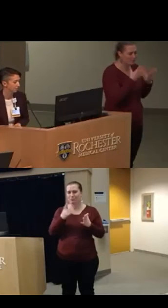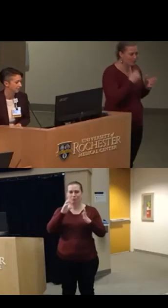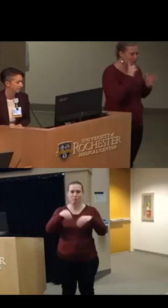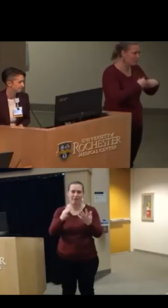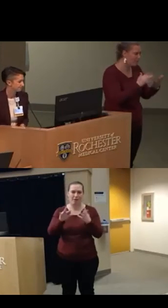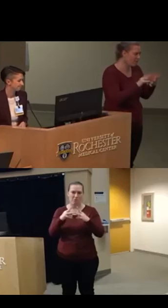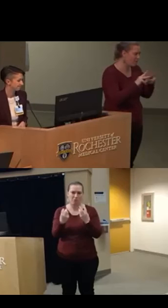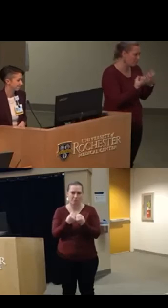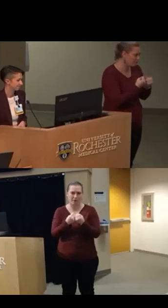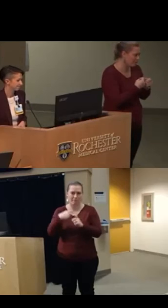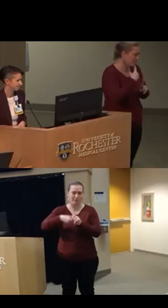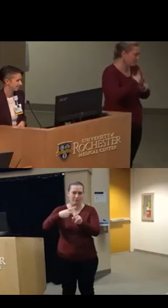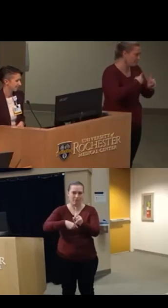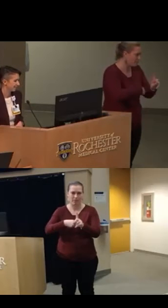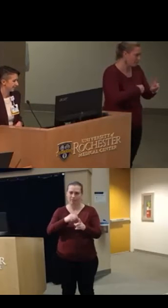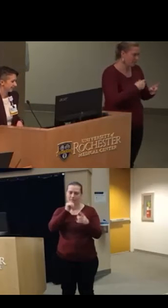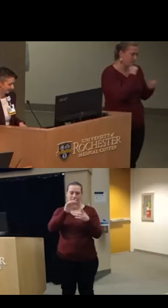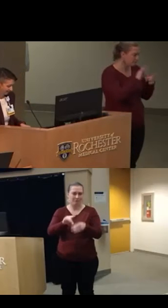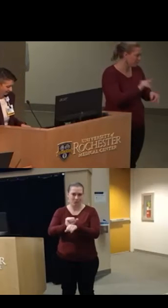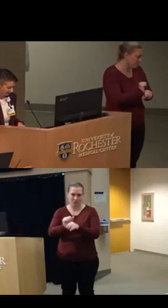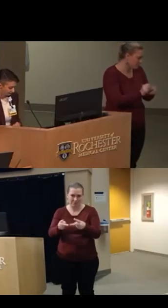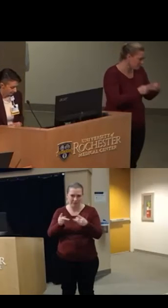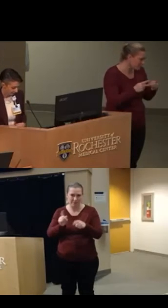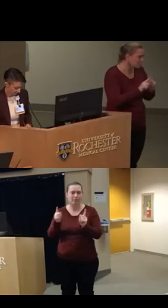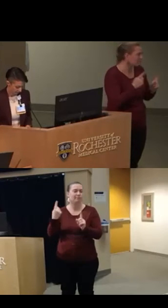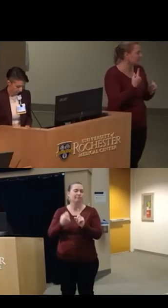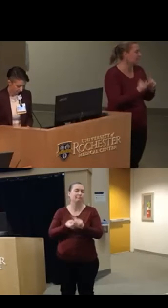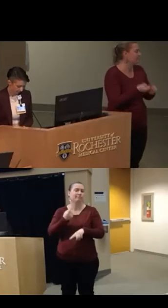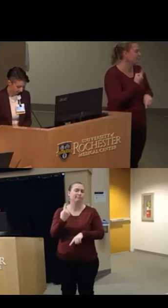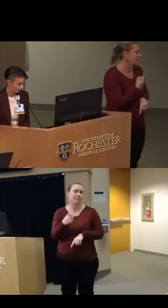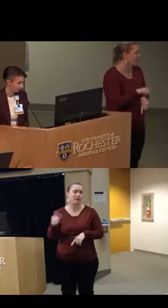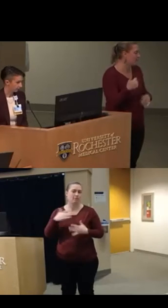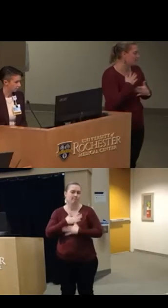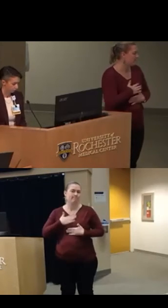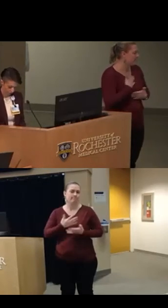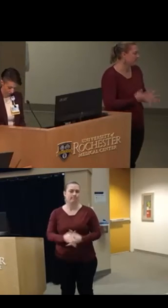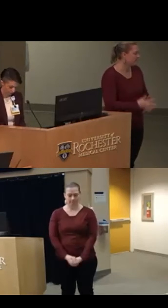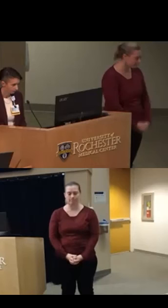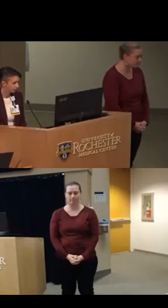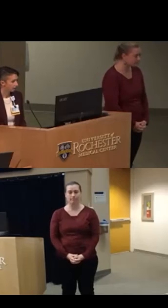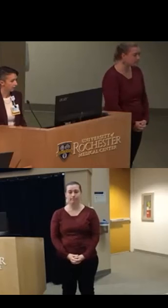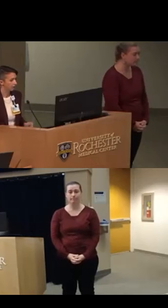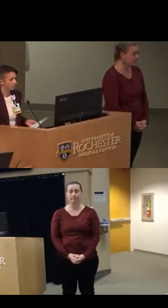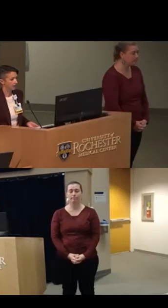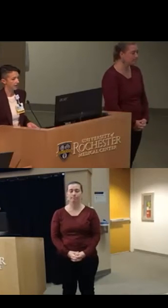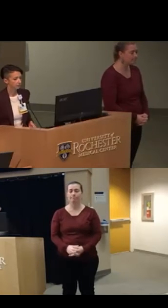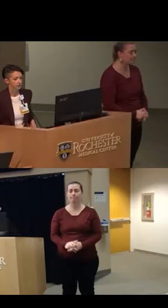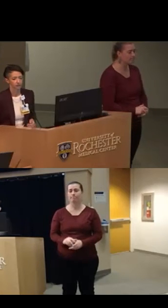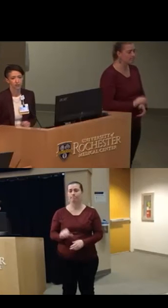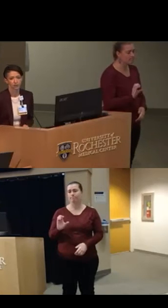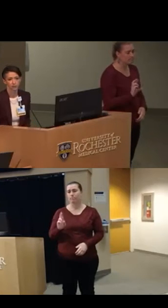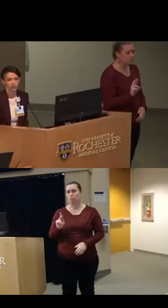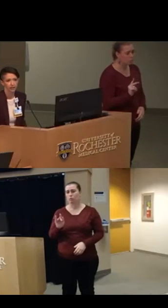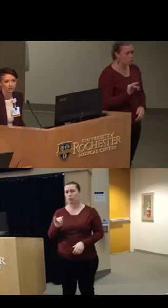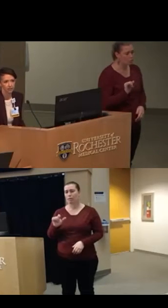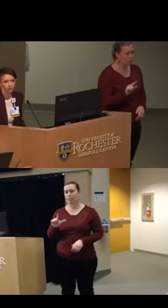Monthly our critical incident response is a crucial um aspect of emergency plans here